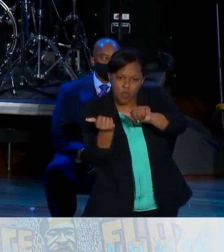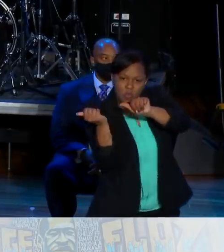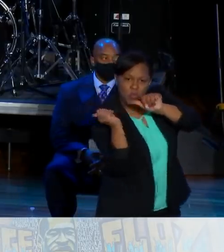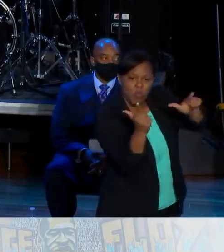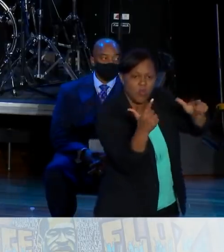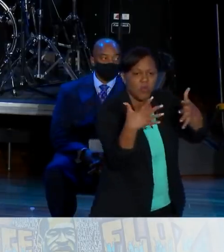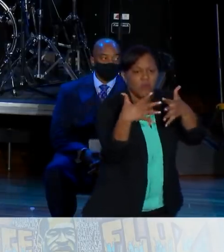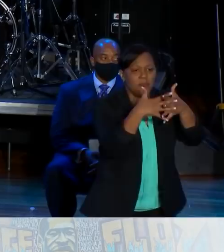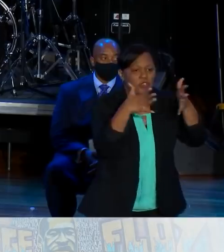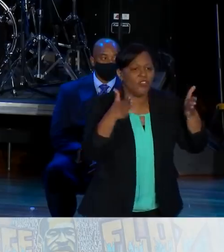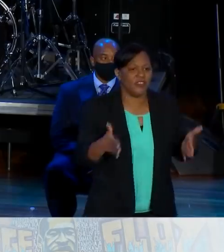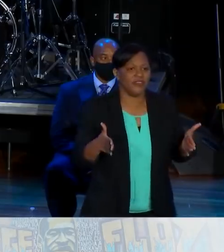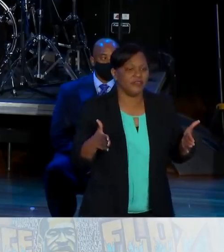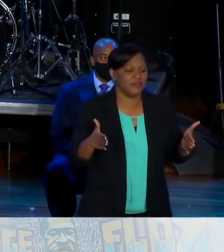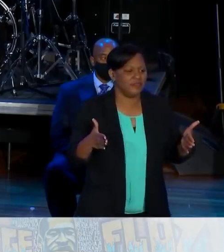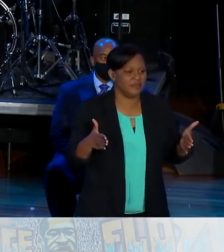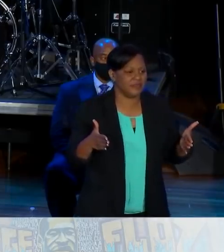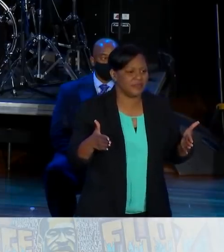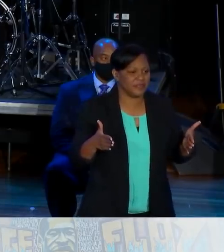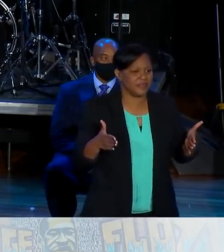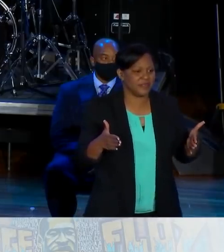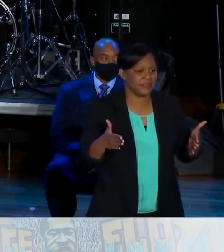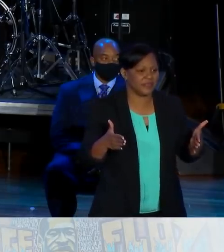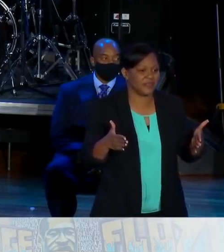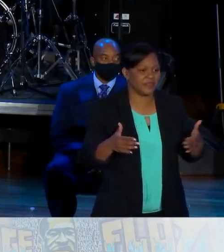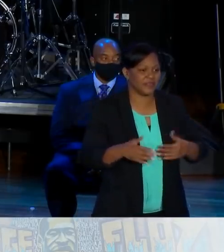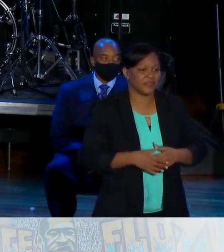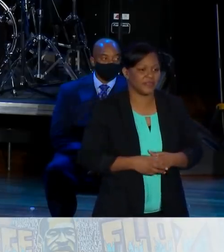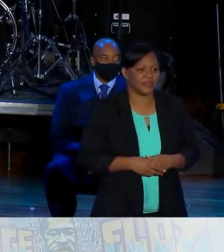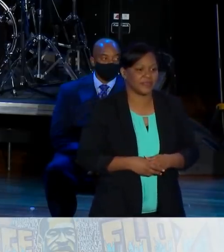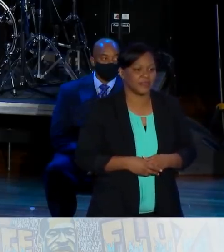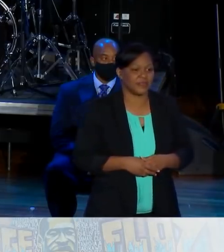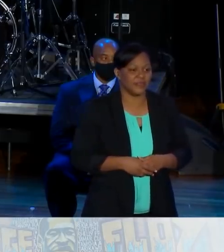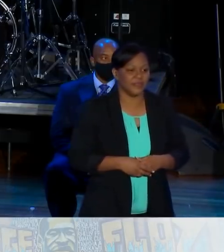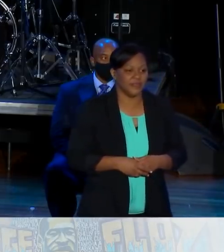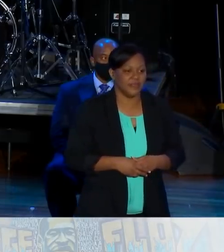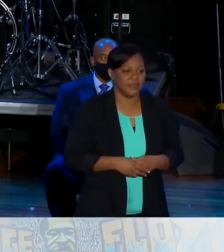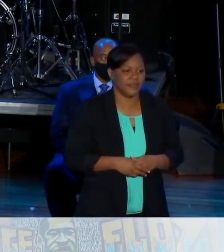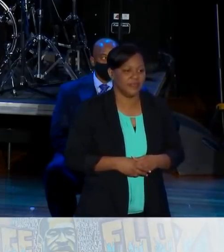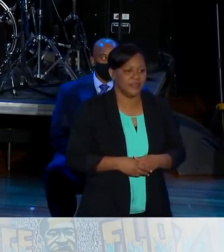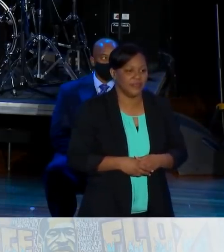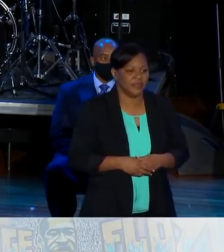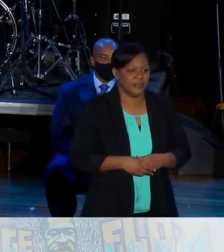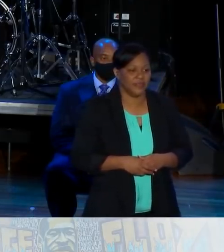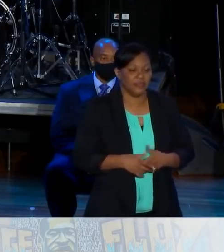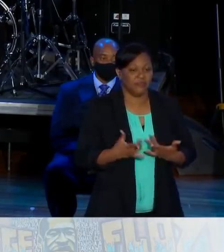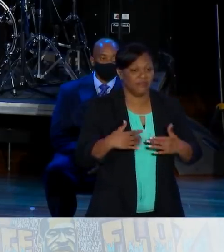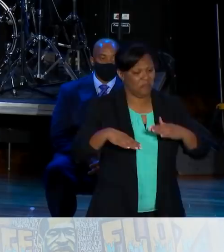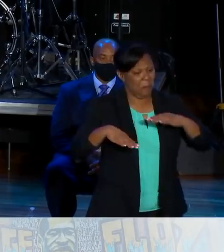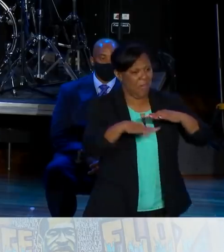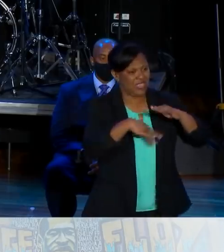HERO, THIRD GRADE MARSHAL SAID. MAKE THE CONSTITUTION REAL FOR ALL AMERICANS.